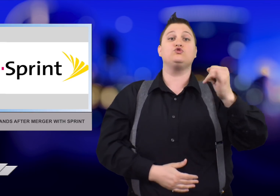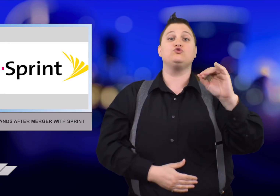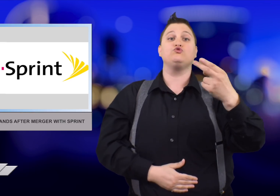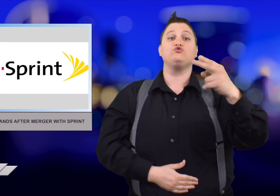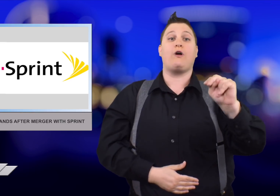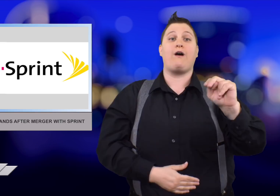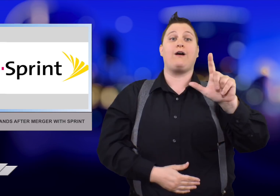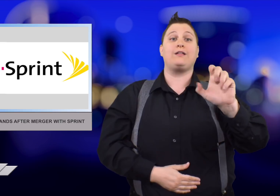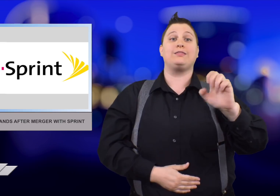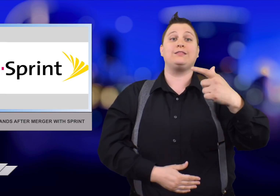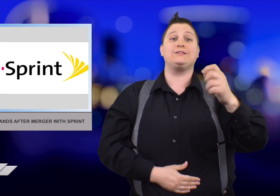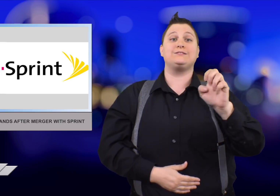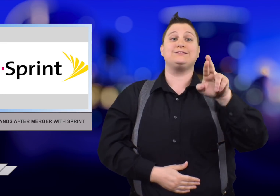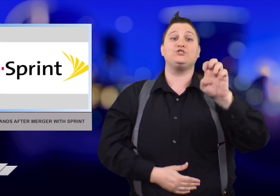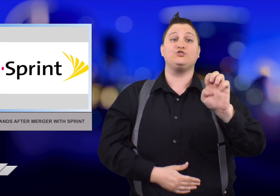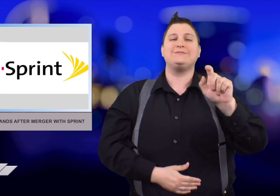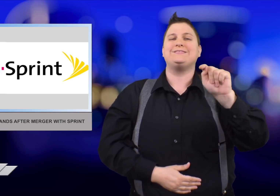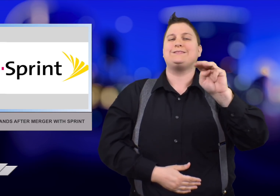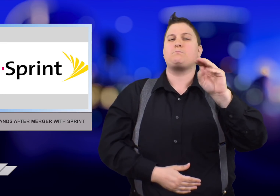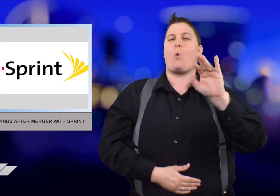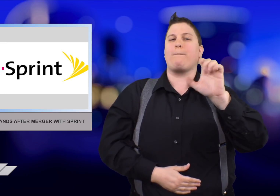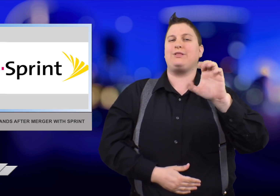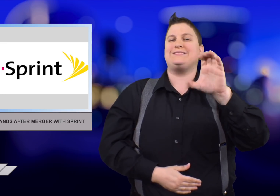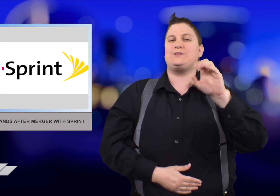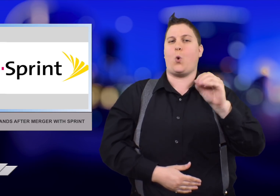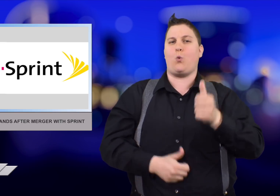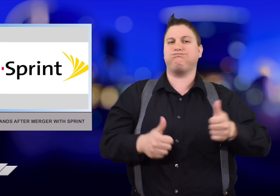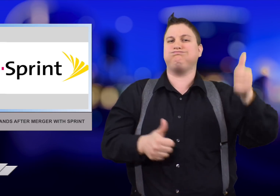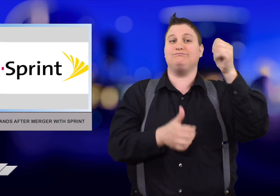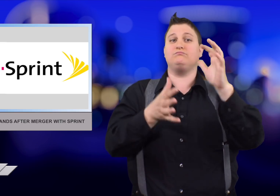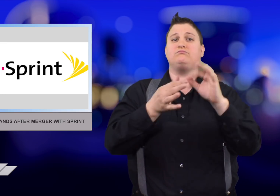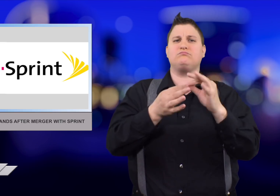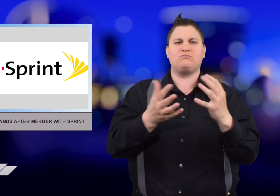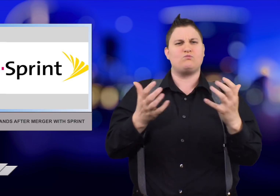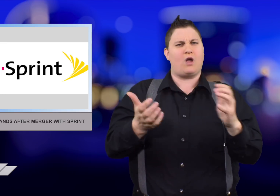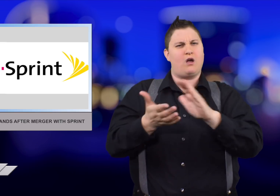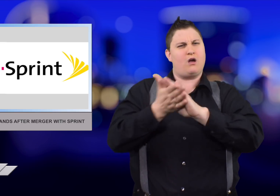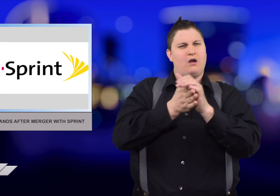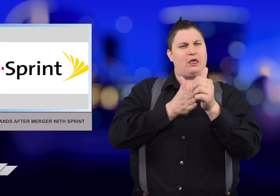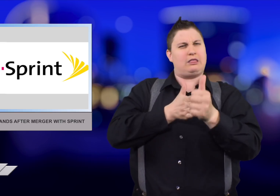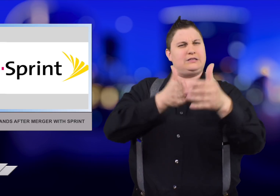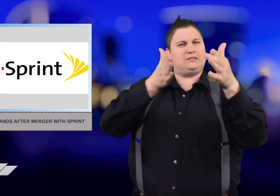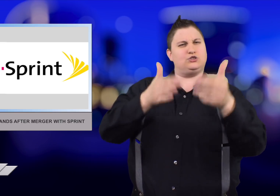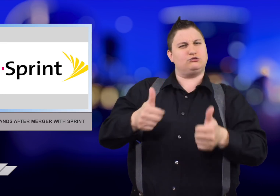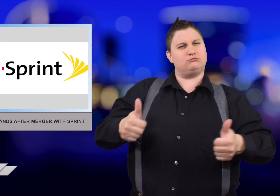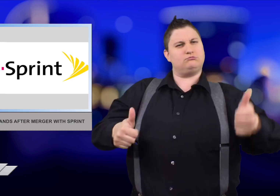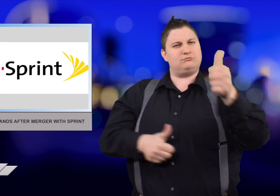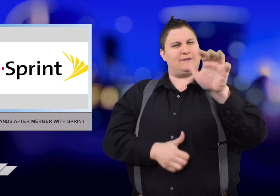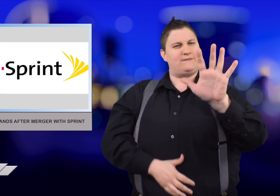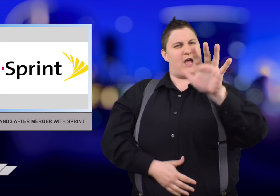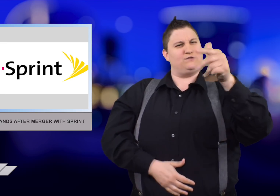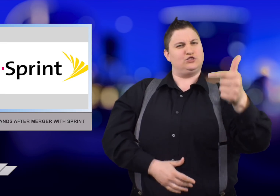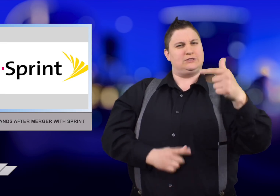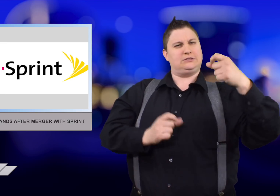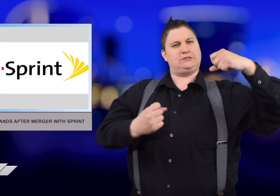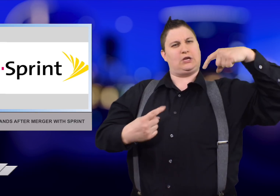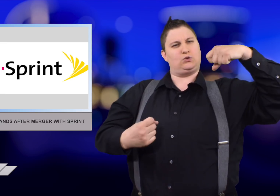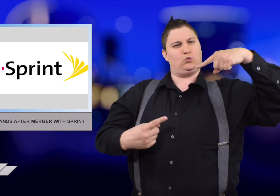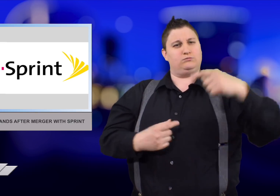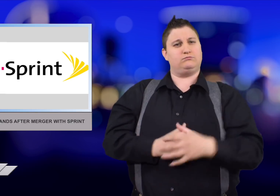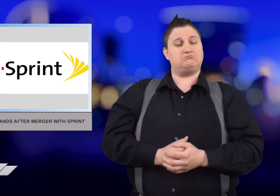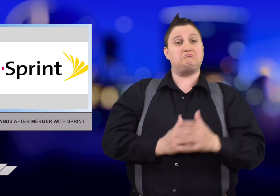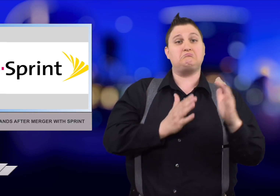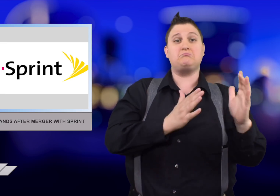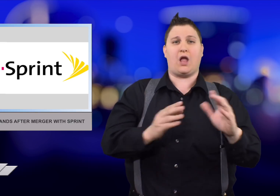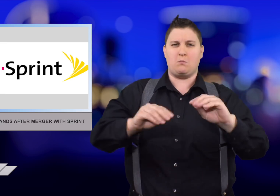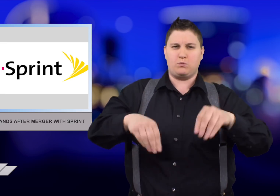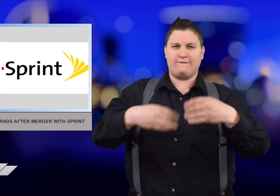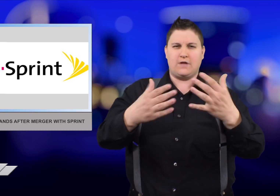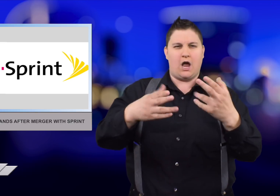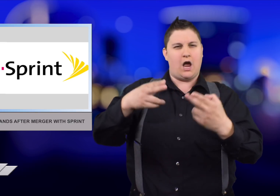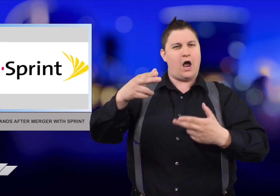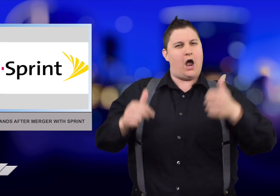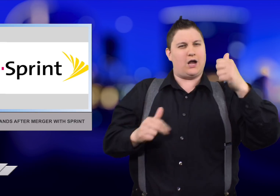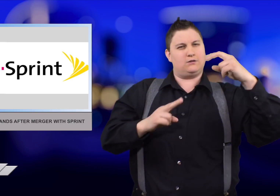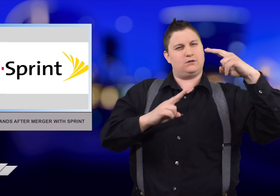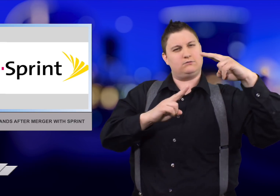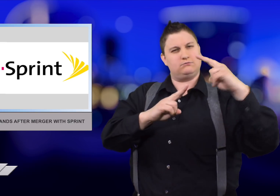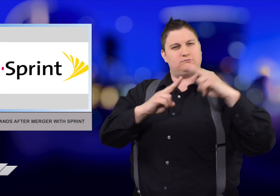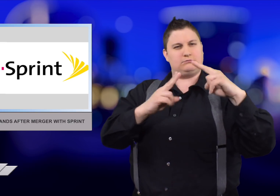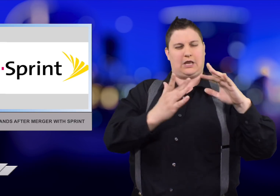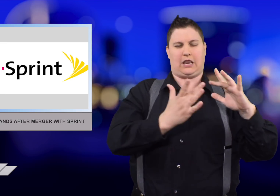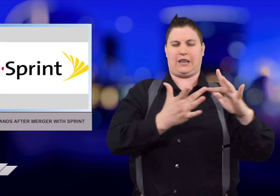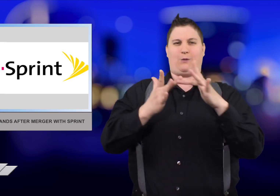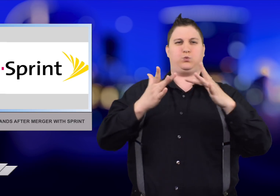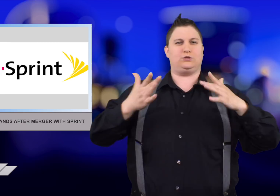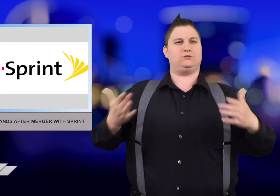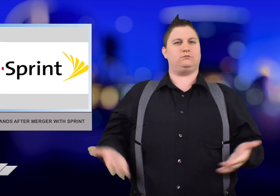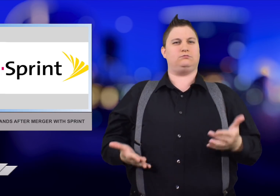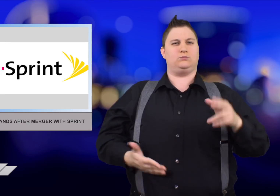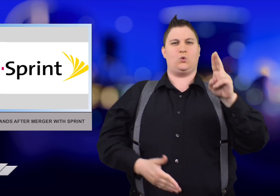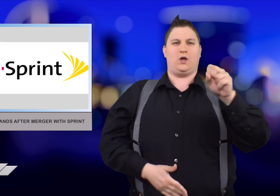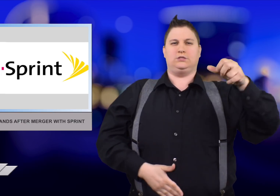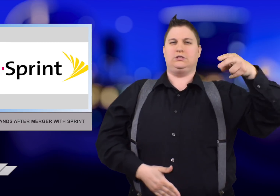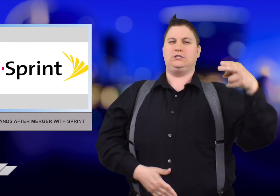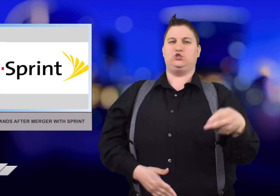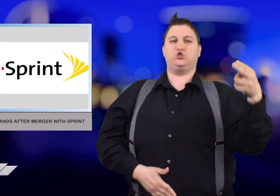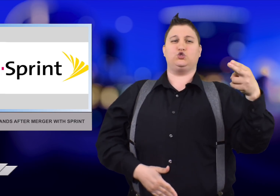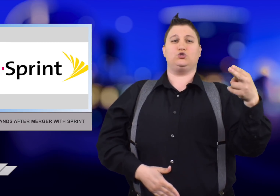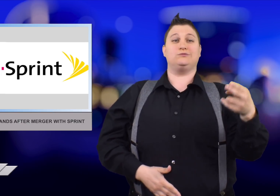T-Mobile CEO John Legrere says he plans to deliver the highest capacity network in US